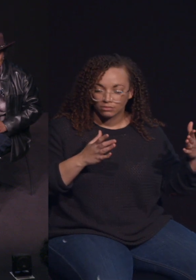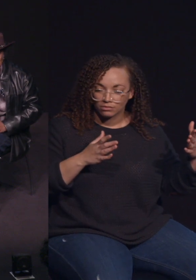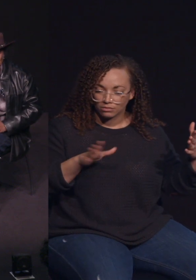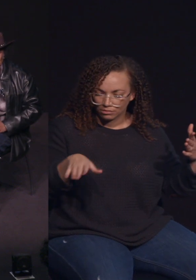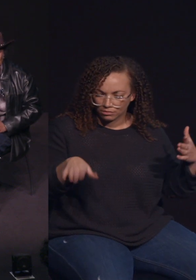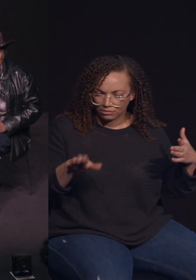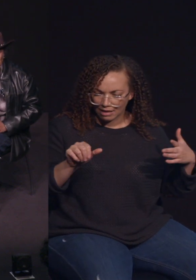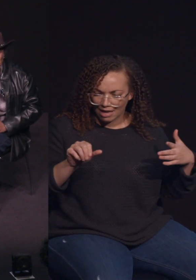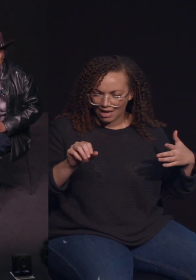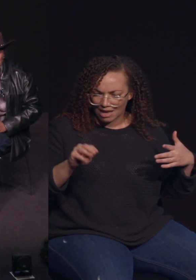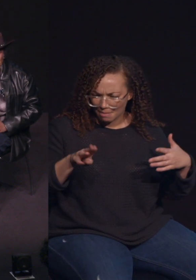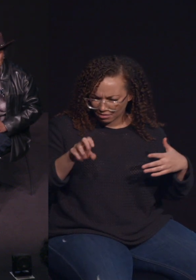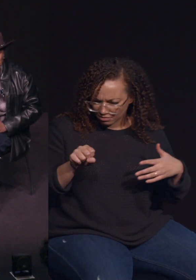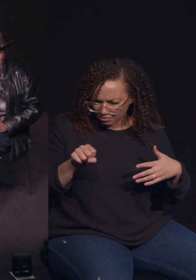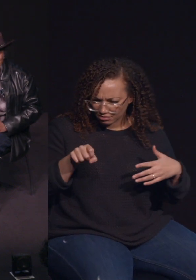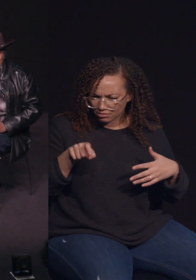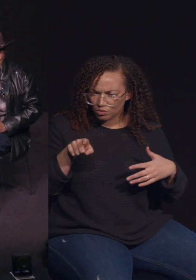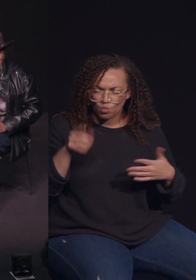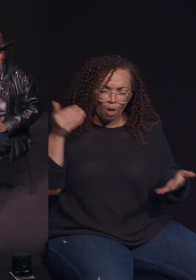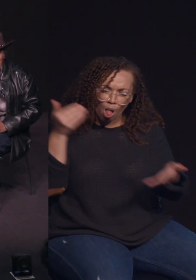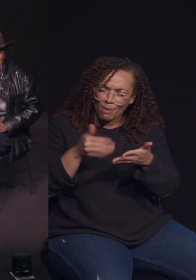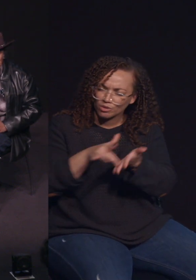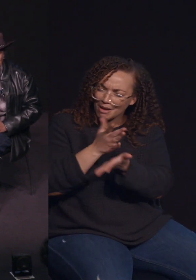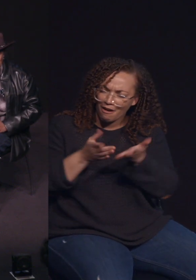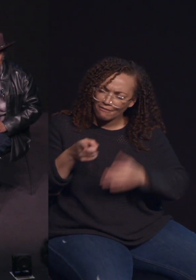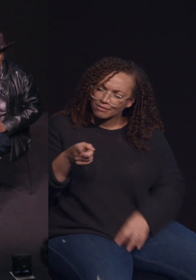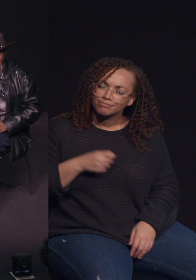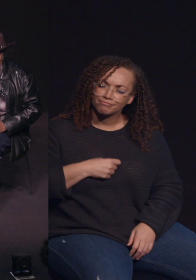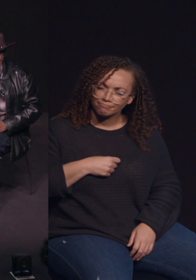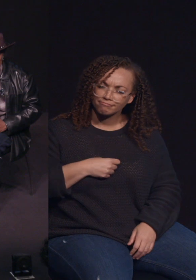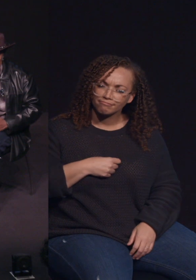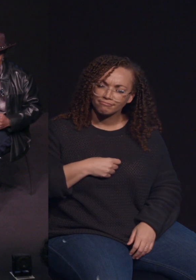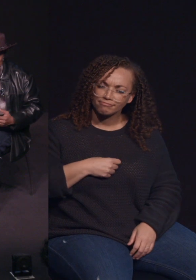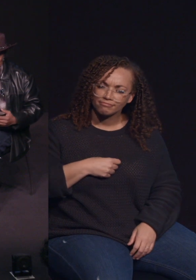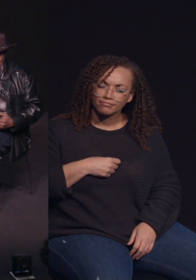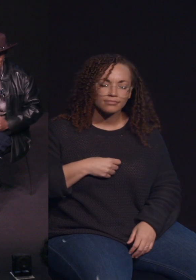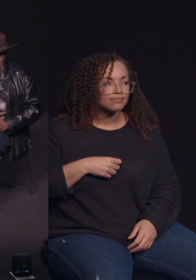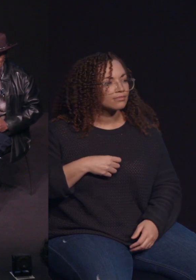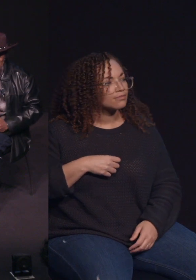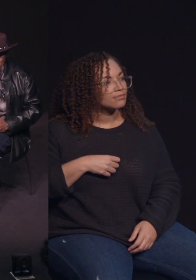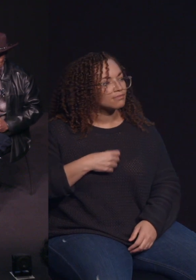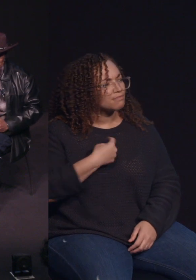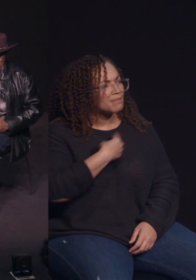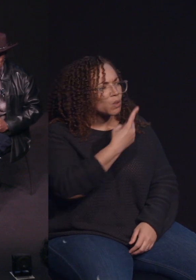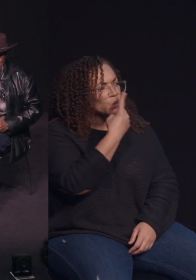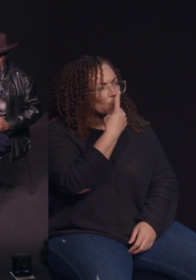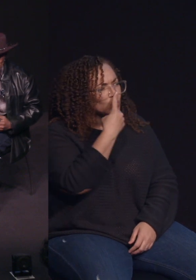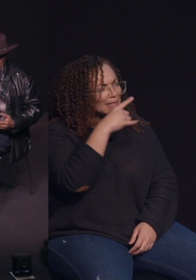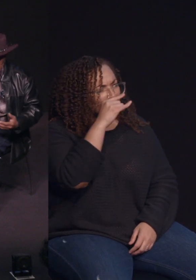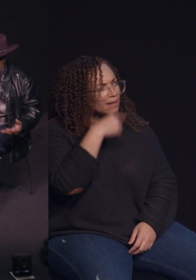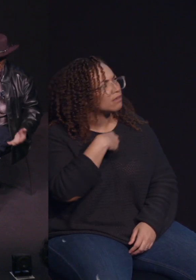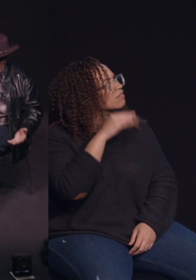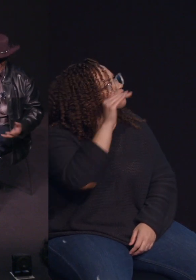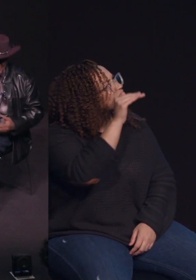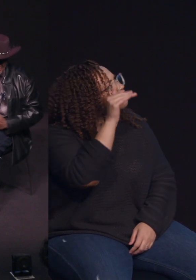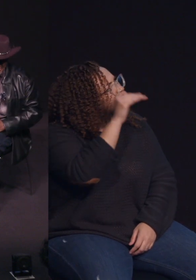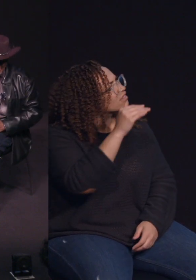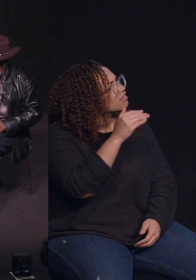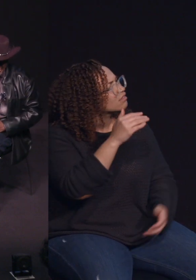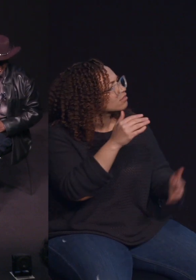He said, "You almost got off the tab." Well, being a nosy kid, and smart kid too, is that when he put the book down,